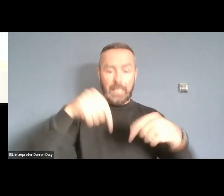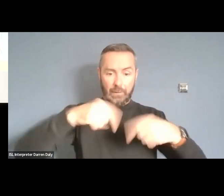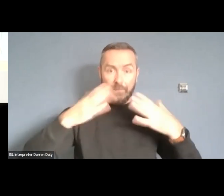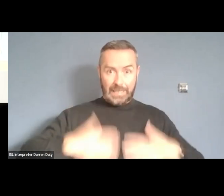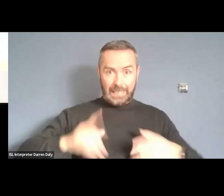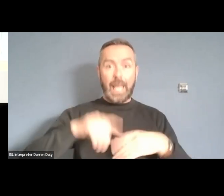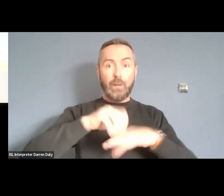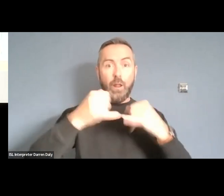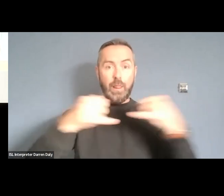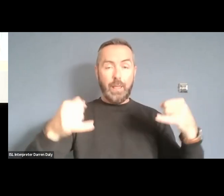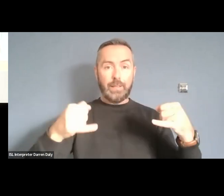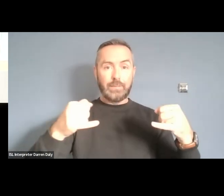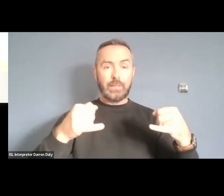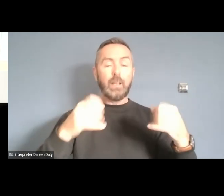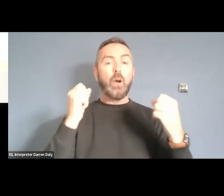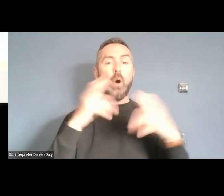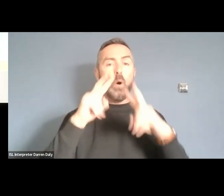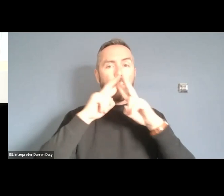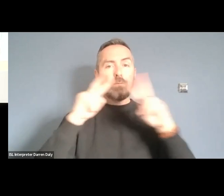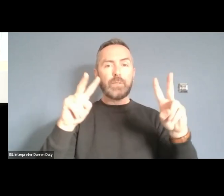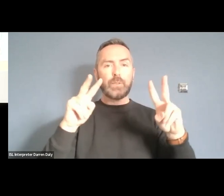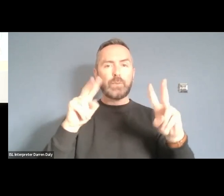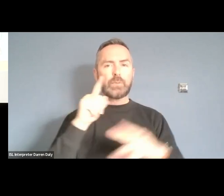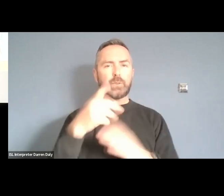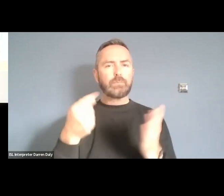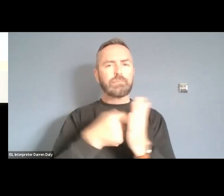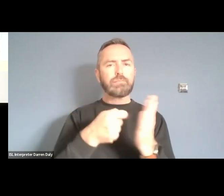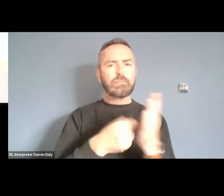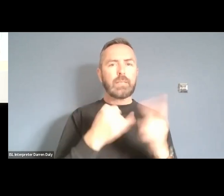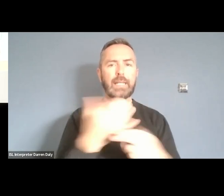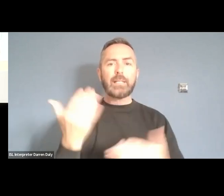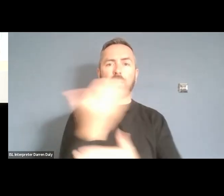all of the views you advance in the consultation exercise this afternoon will